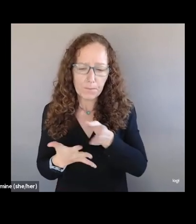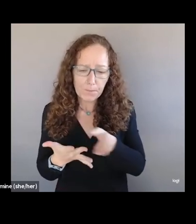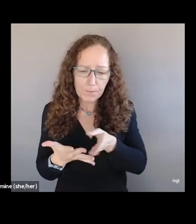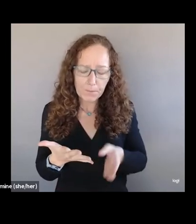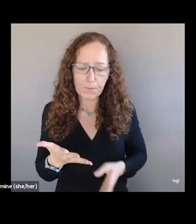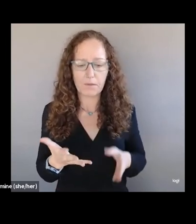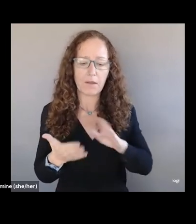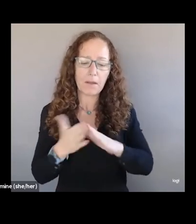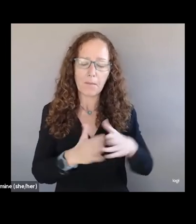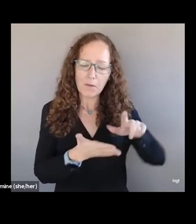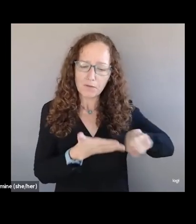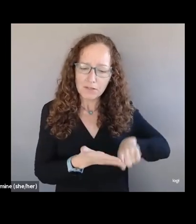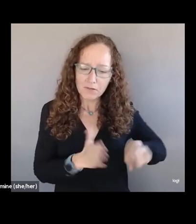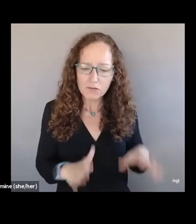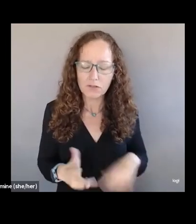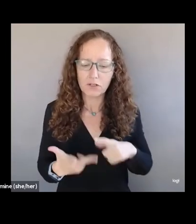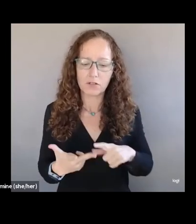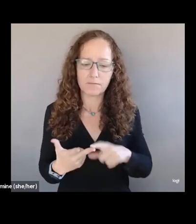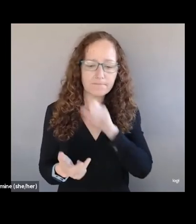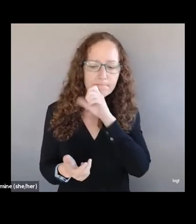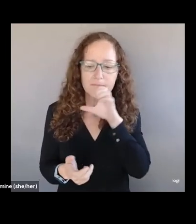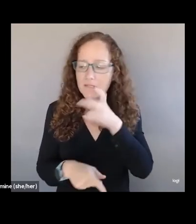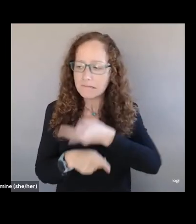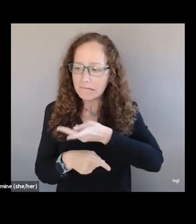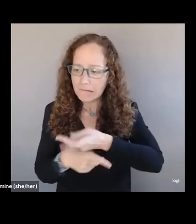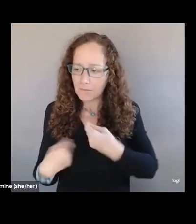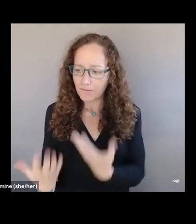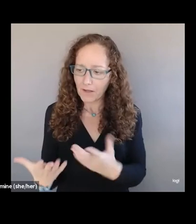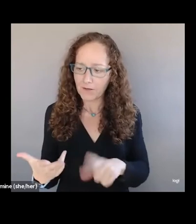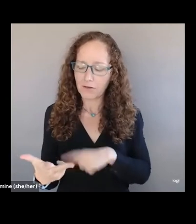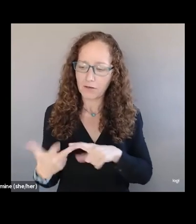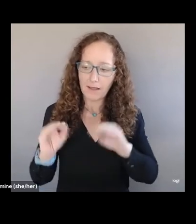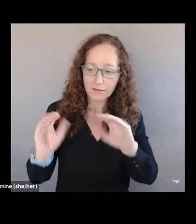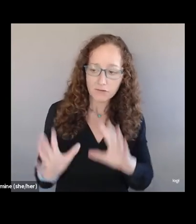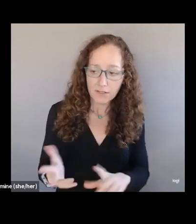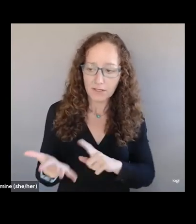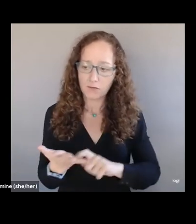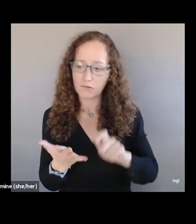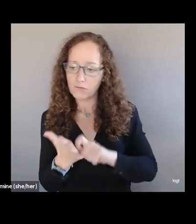elder care provider, educator, writer and cultural worker. She